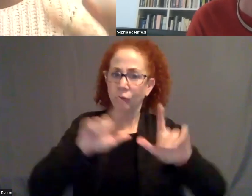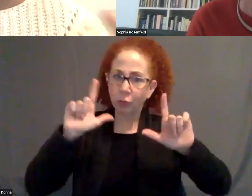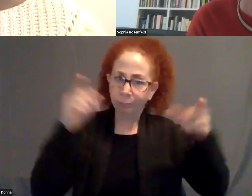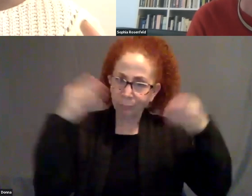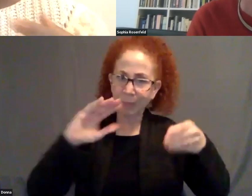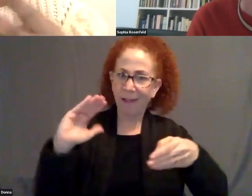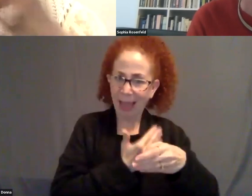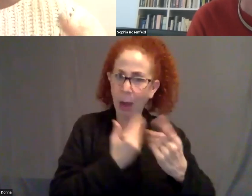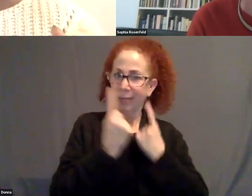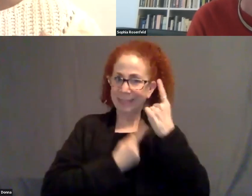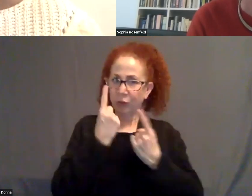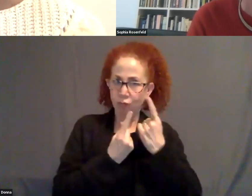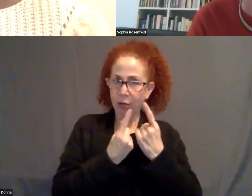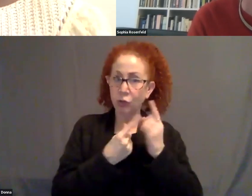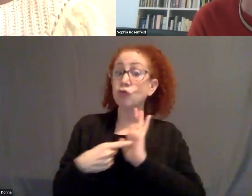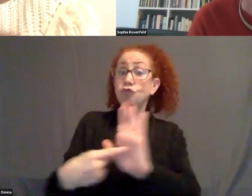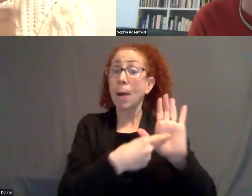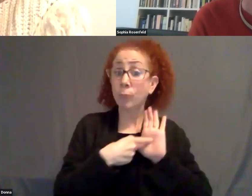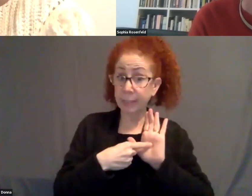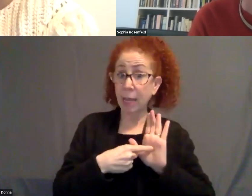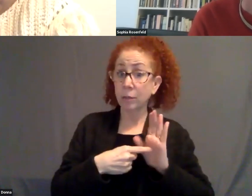as our representation of the human,